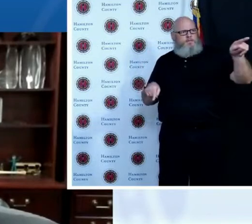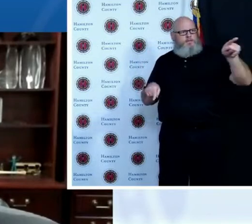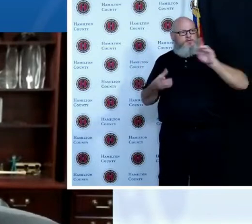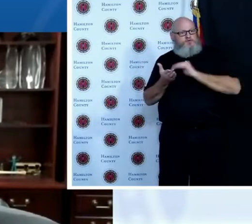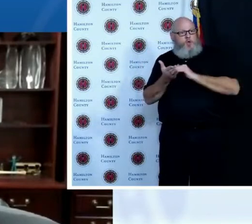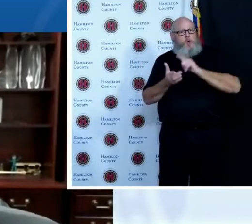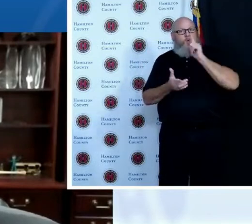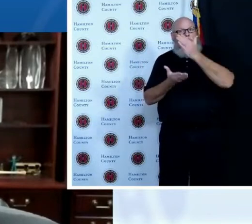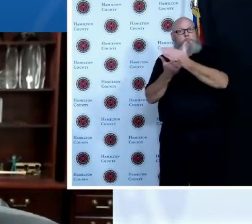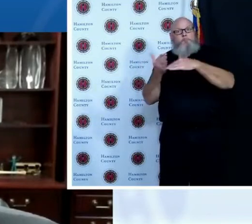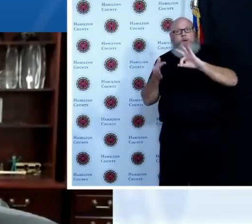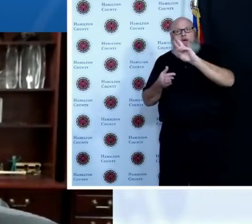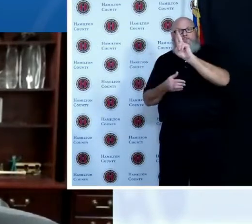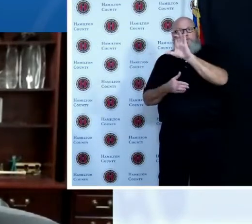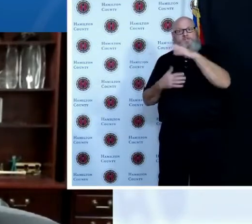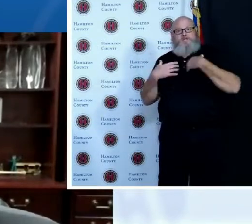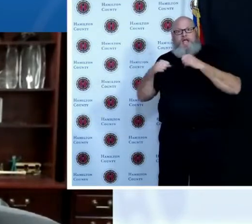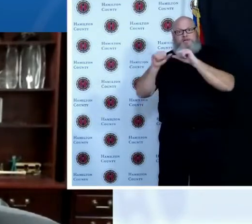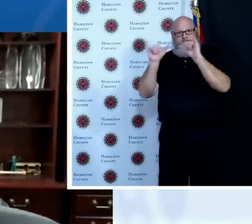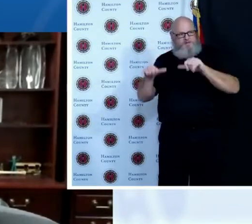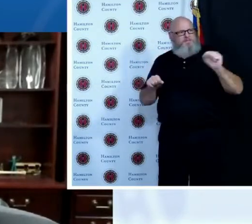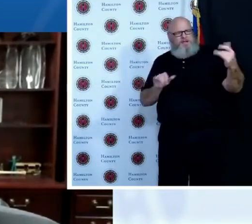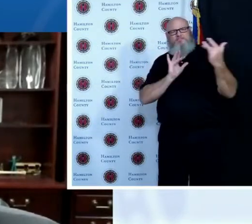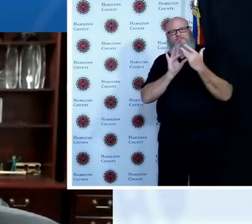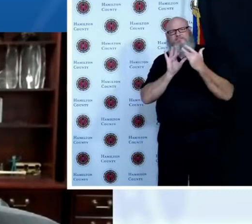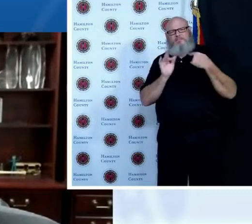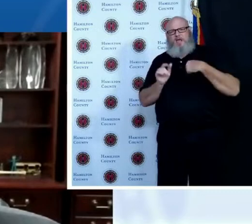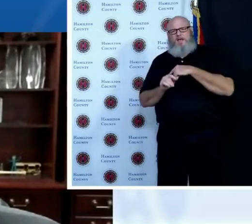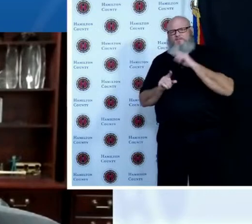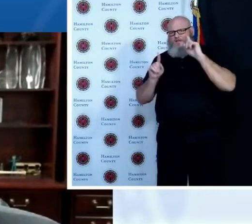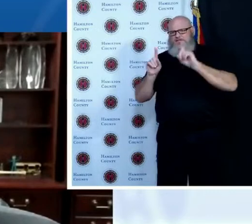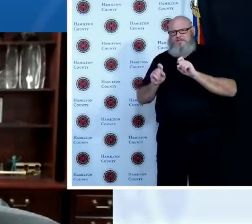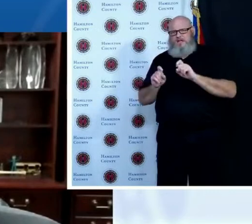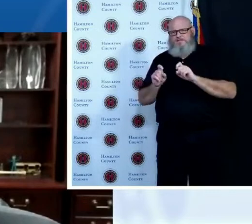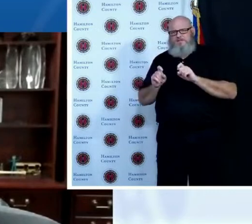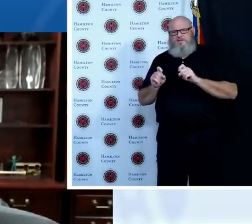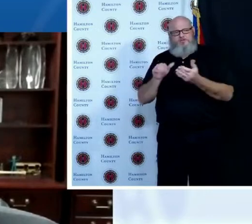medical students we've vaccinated nursing students alike to make sure anybody who's got contact